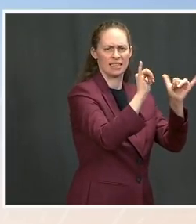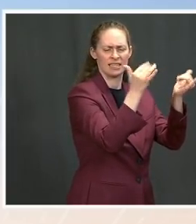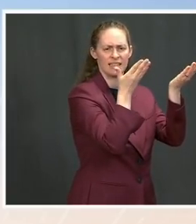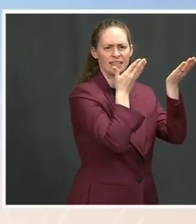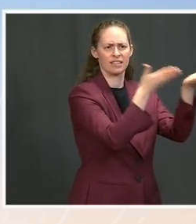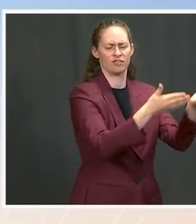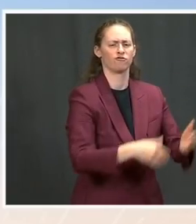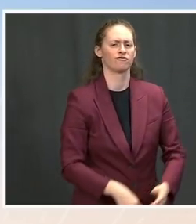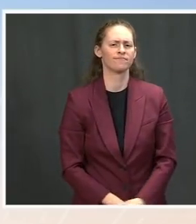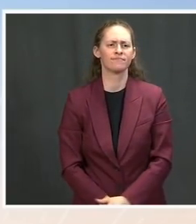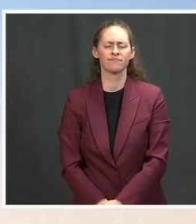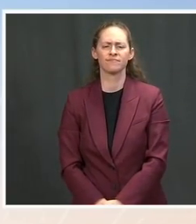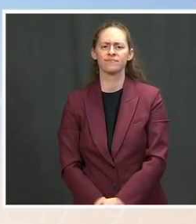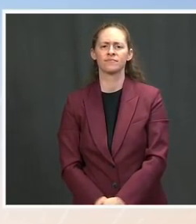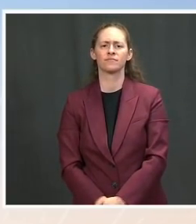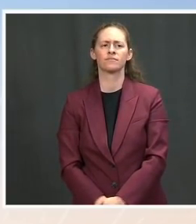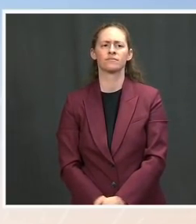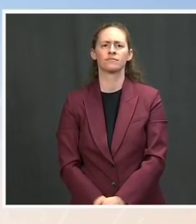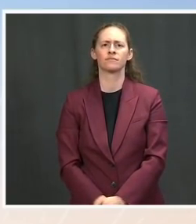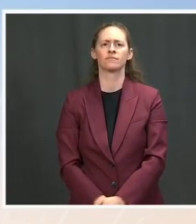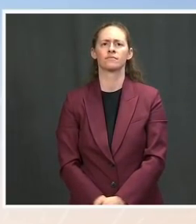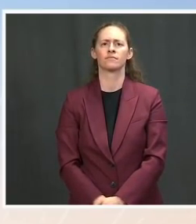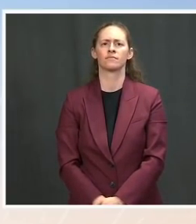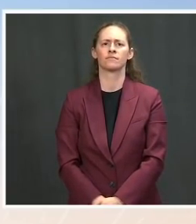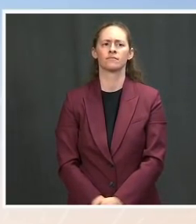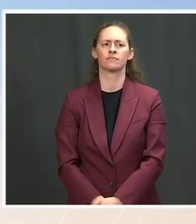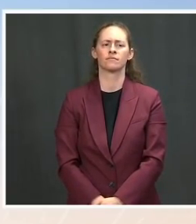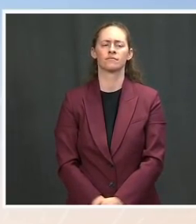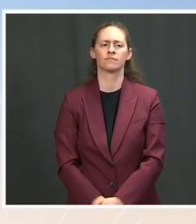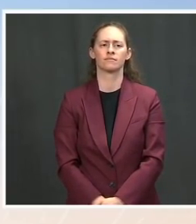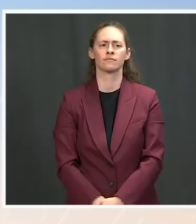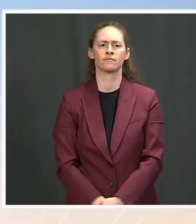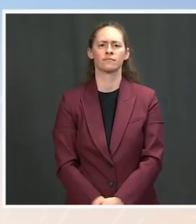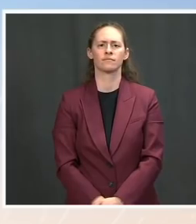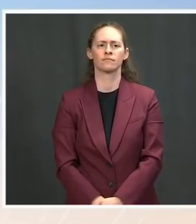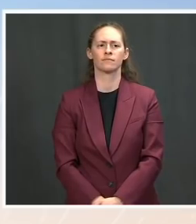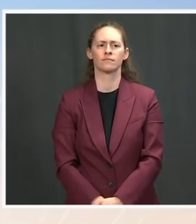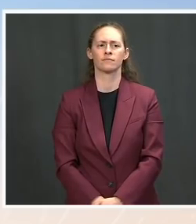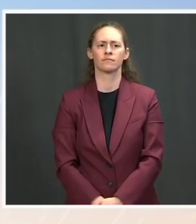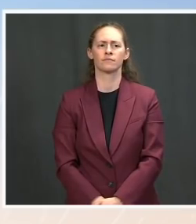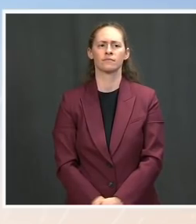So what -- the announcement we made was about removing troops because it is in the best interests